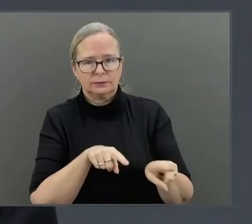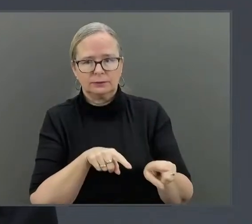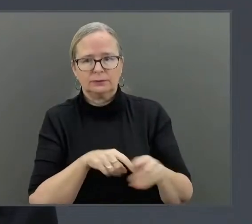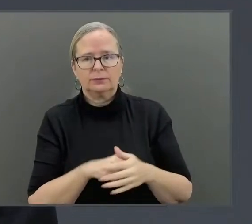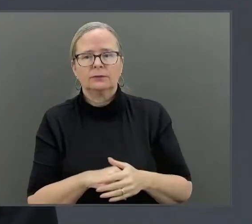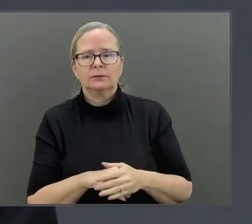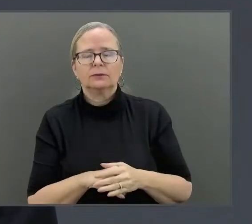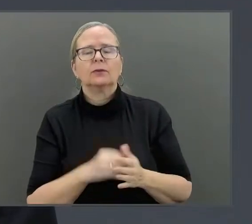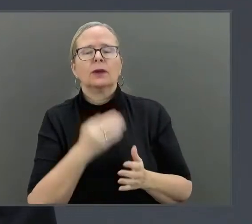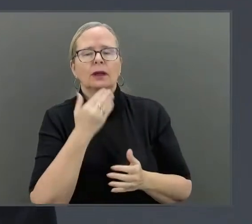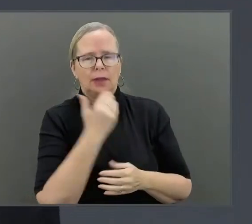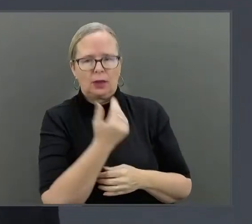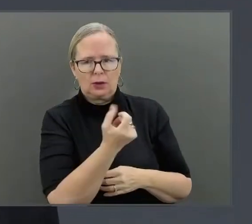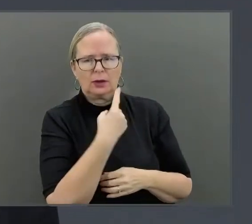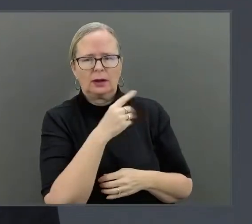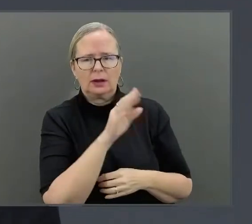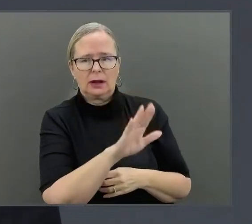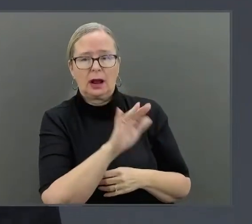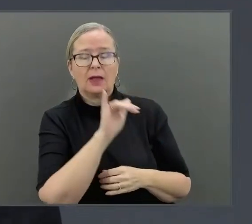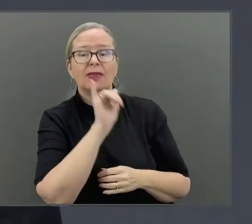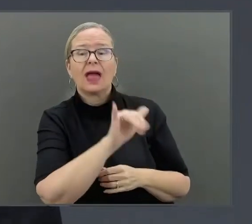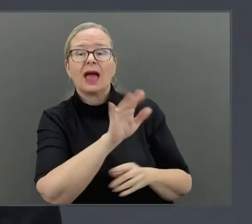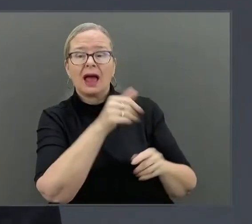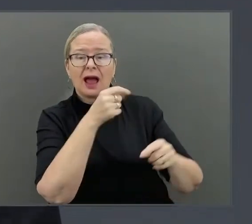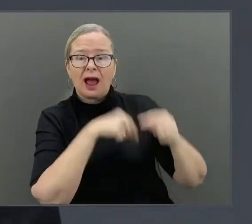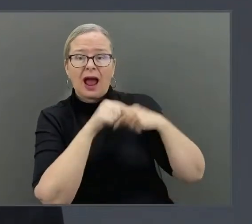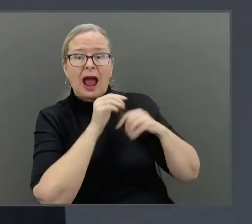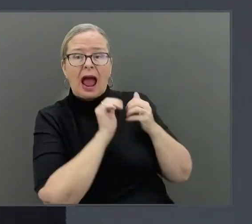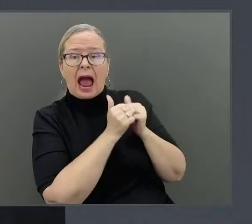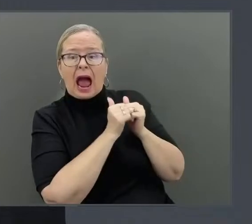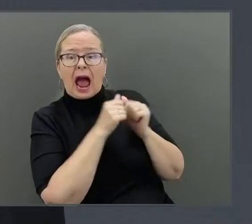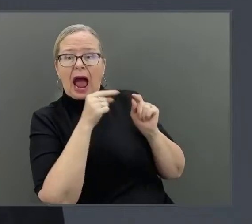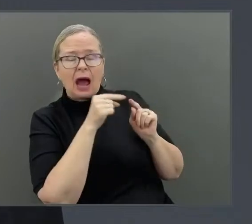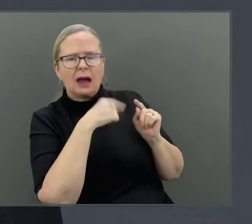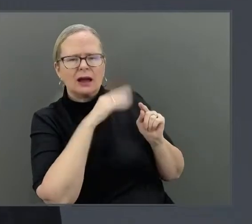brake as you heard yesterday we'll be doing a third party review during that review we'll